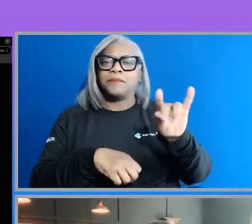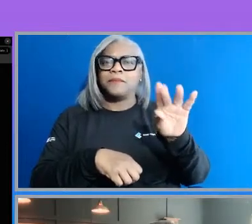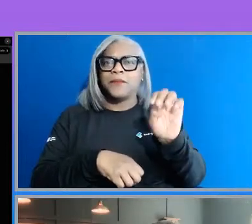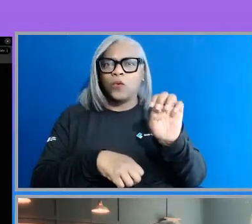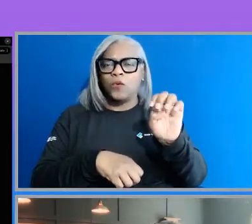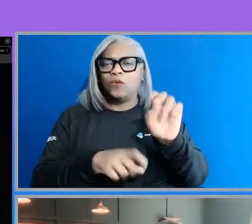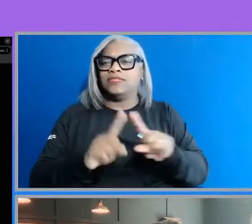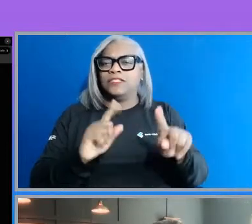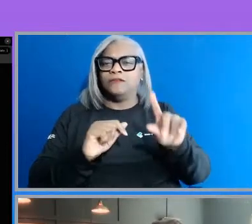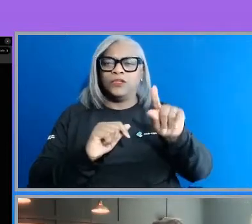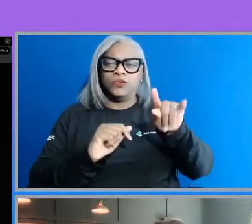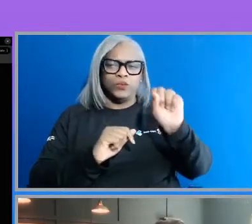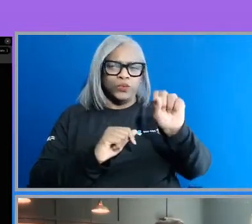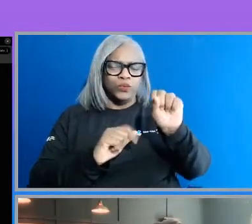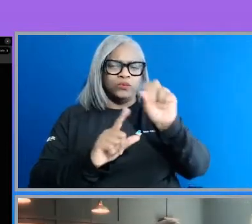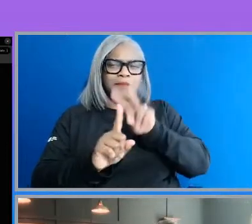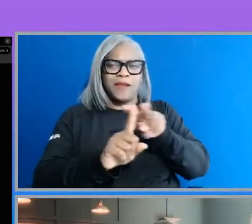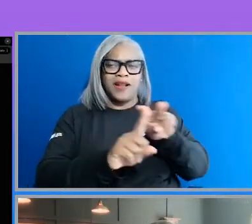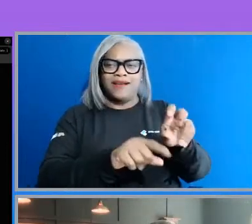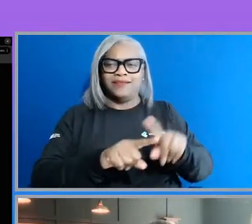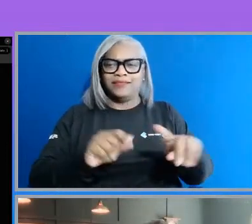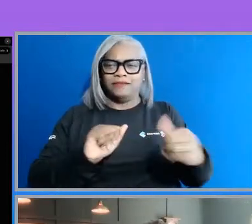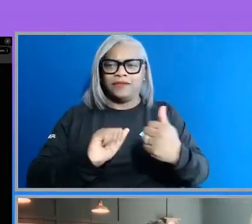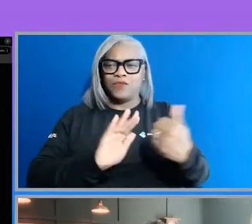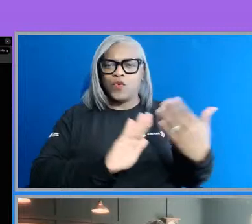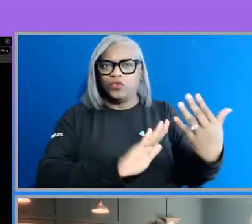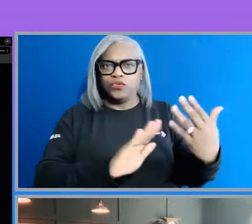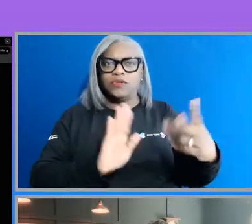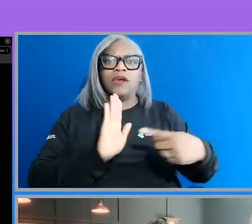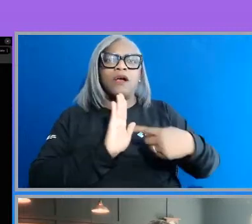this differently. I'm going to show this in Figma because it's